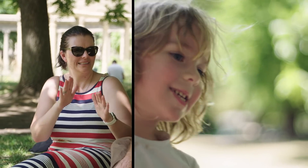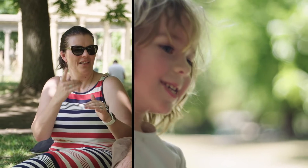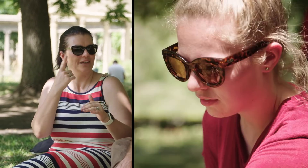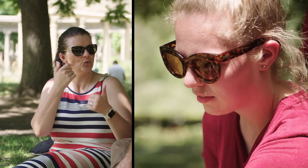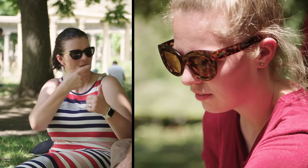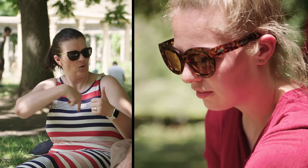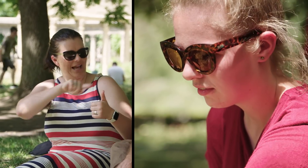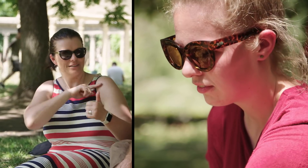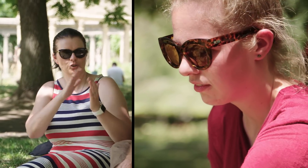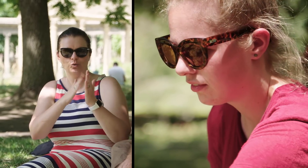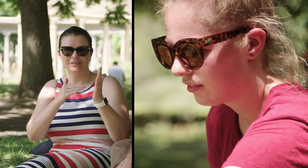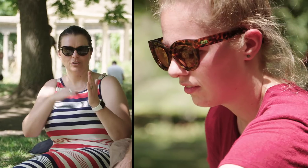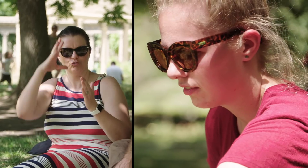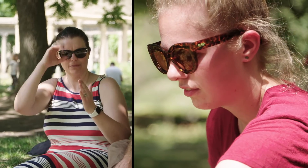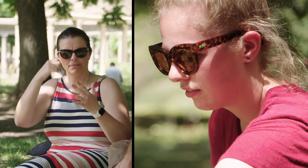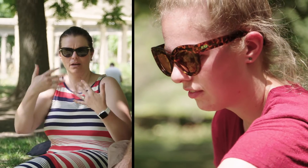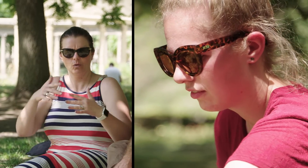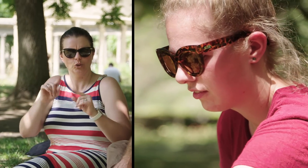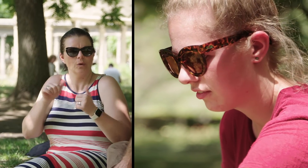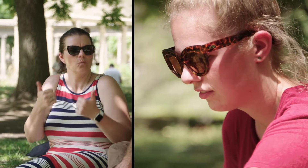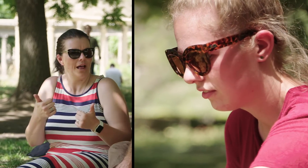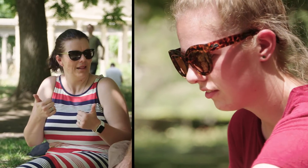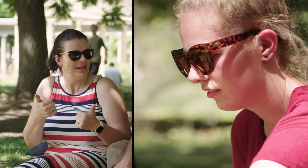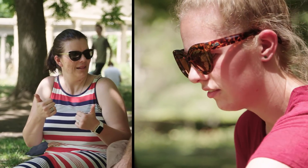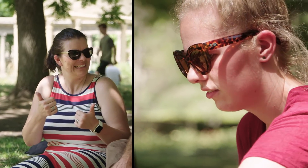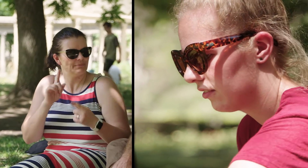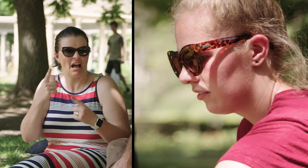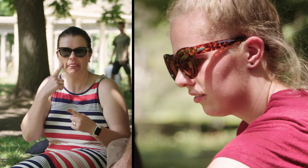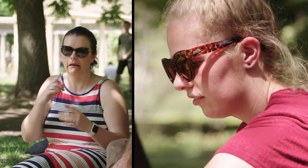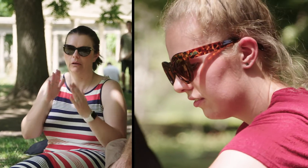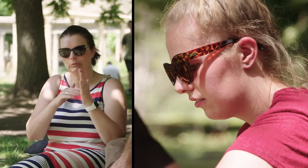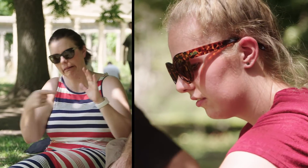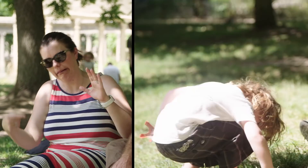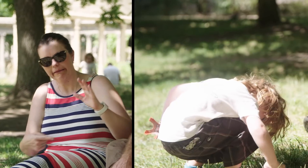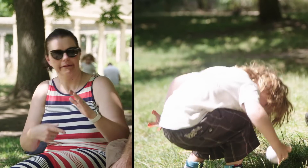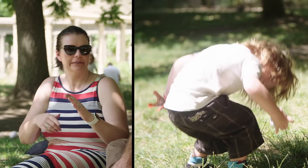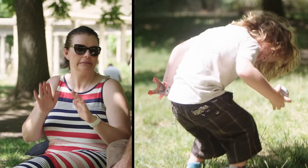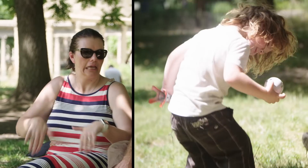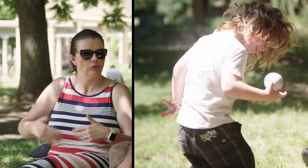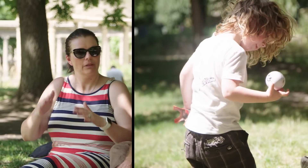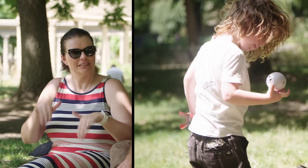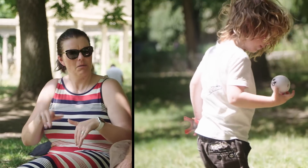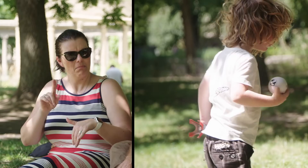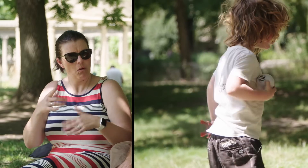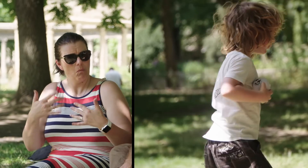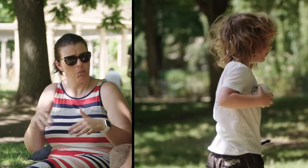I think the Congress has been really great. It's been amazing to be here. I think it's good for Kiwis, for us to remember that we actually are doing OK.